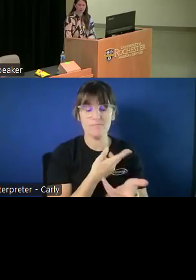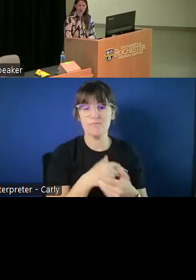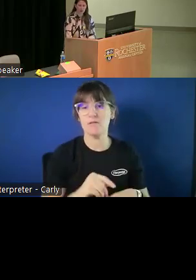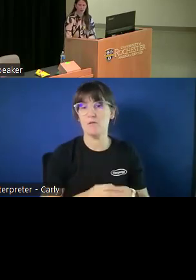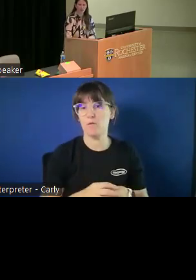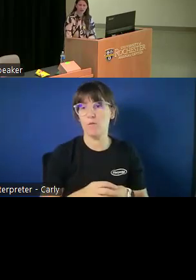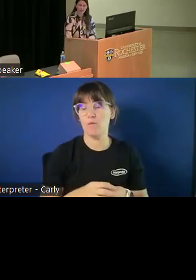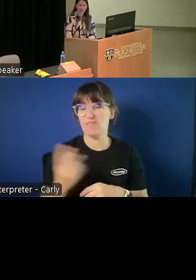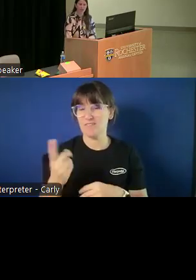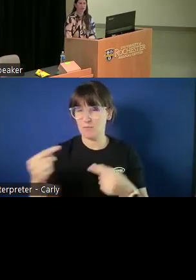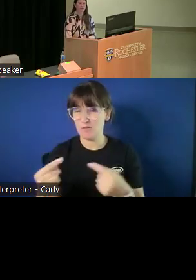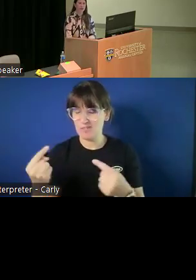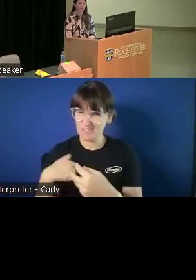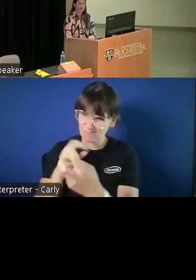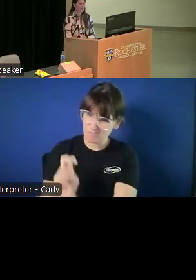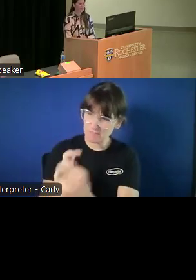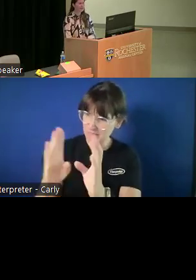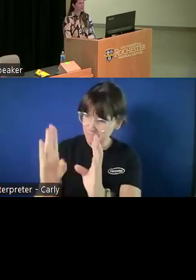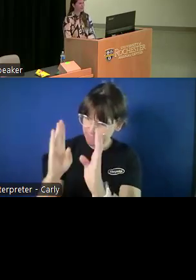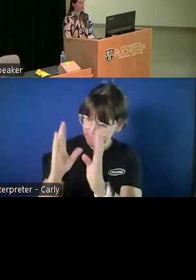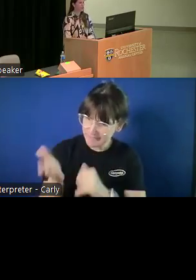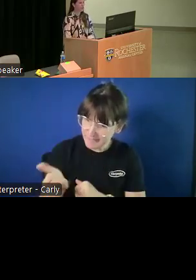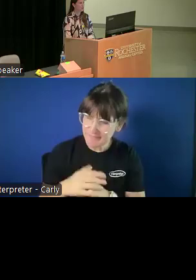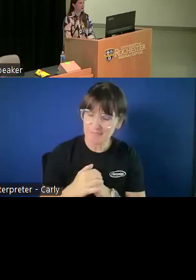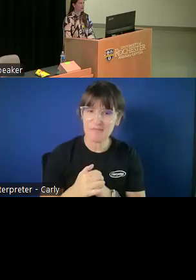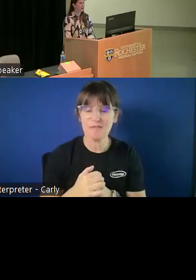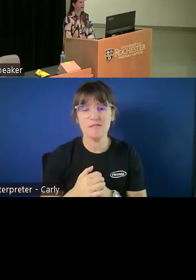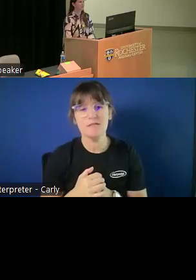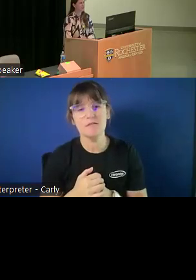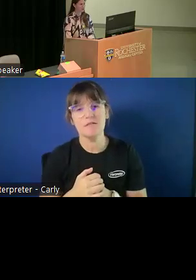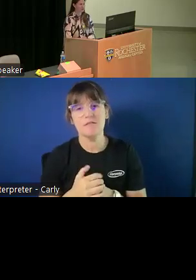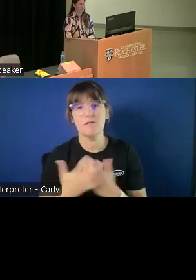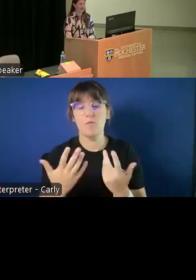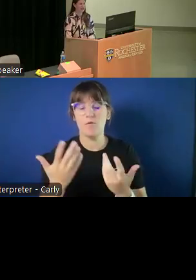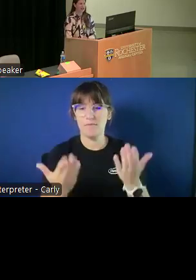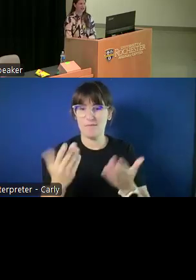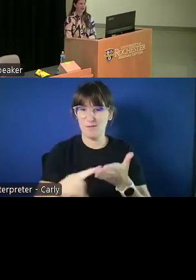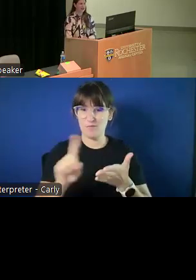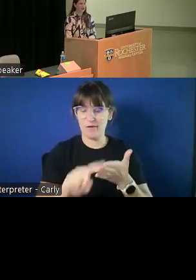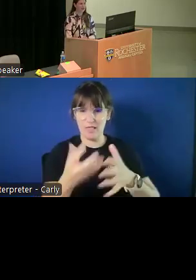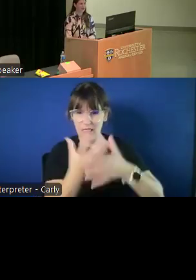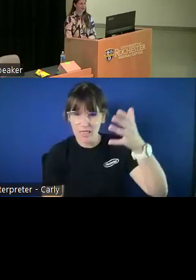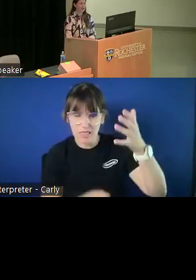who's hurting we're paying attention or paying attention to a gap in research like uh addressing